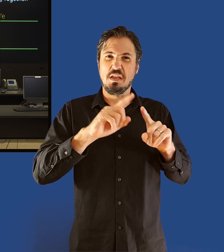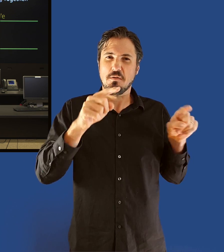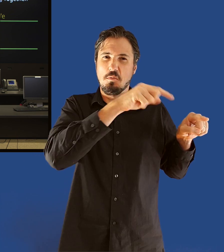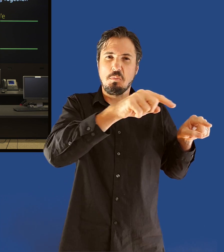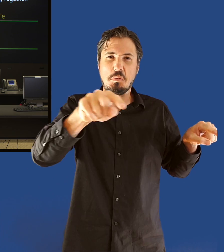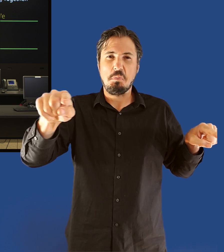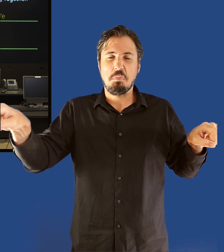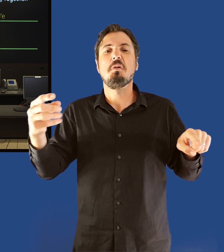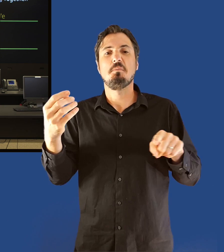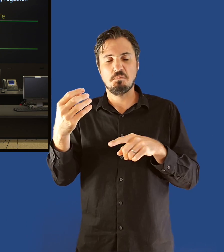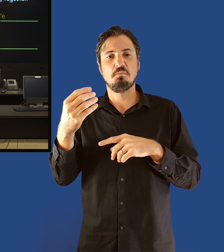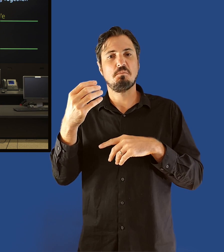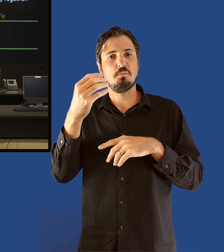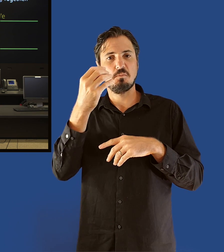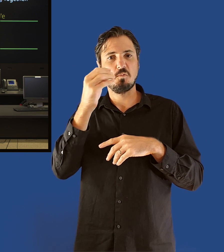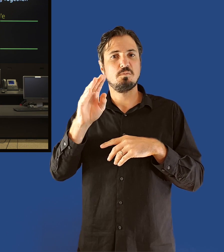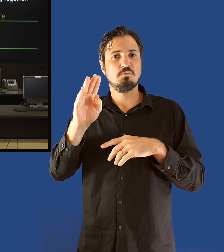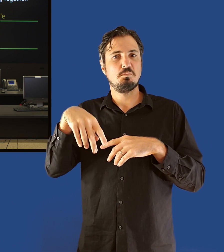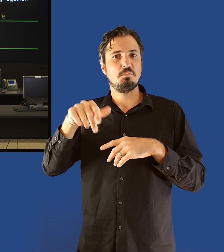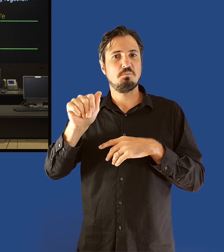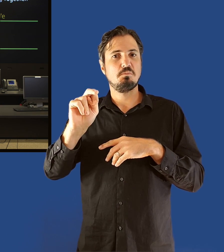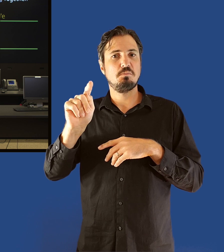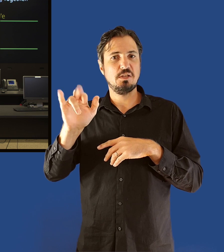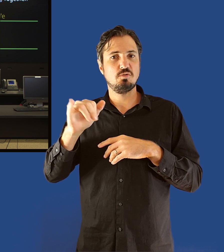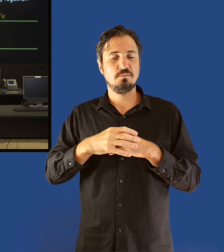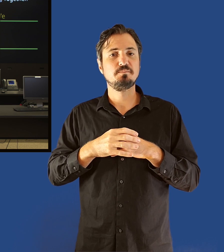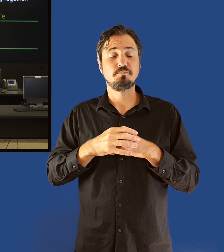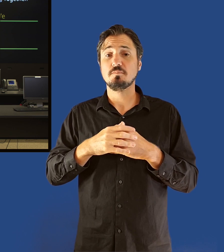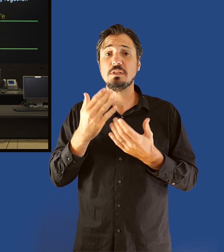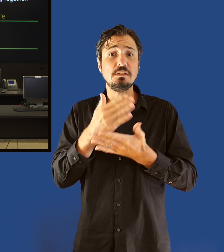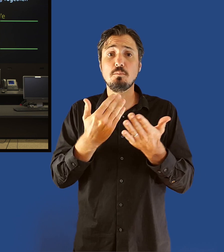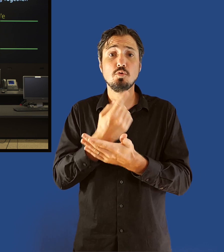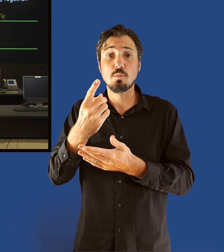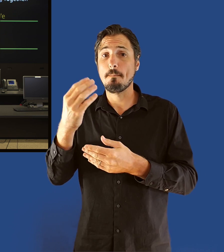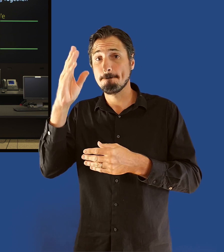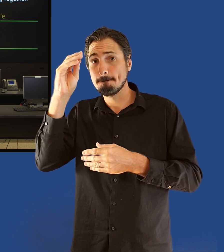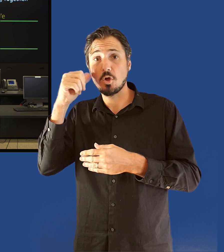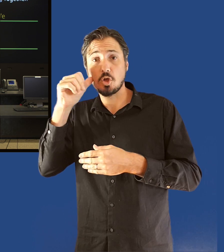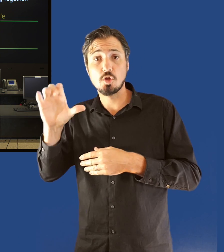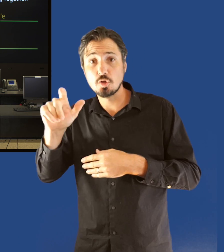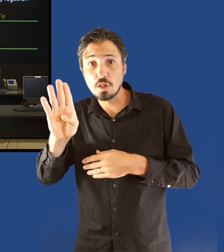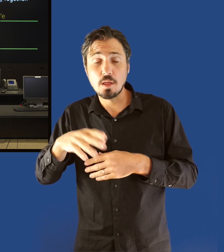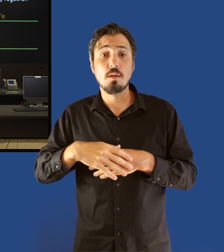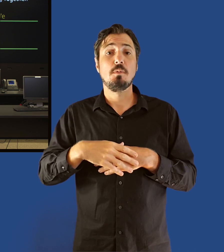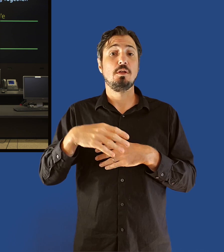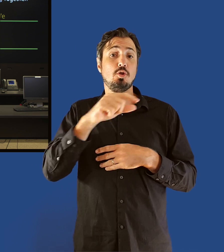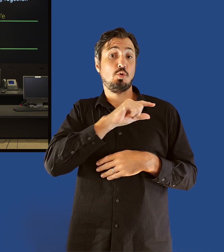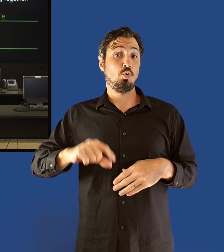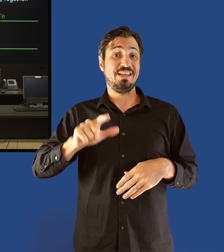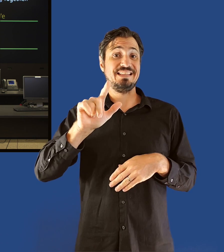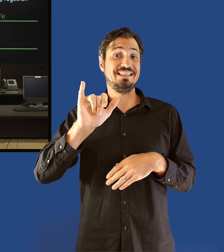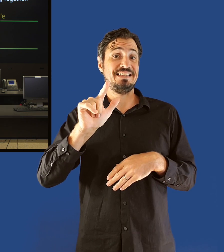Some of the newest ones include the Boys and Girls Clubs, the Queen Liliuokalani Children's Center, and Common Ground in Kilauea.